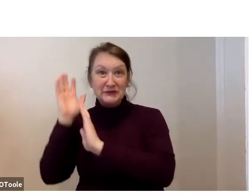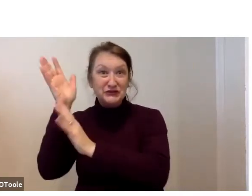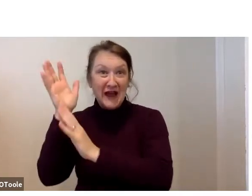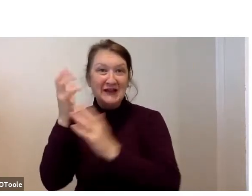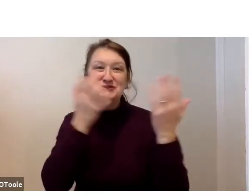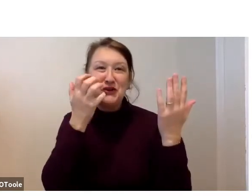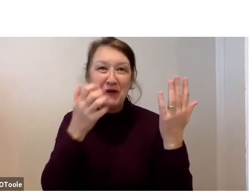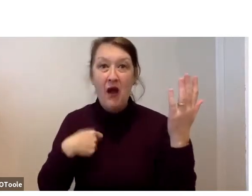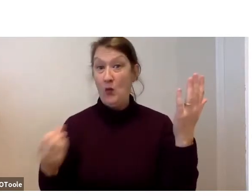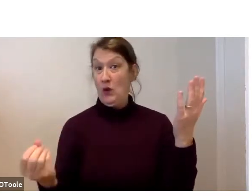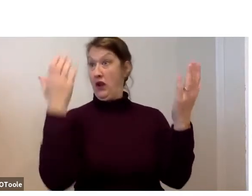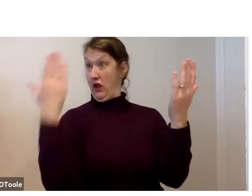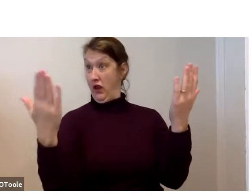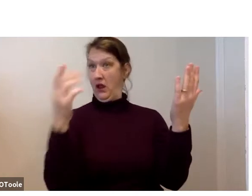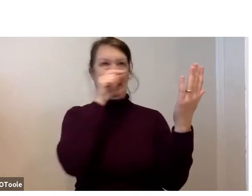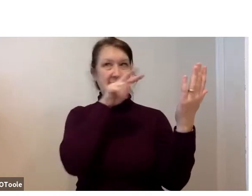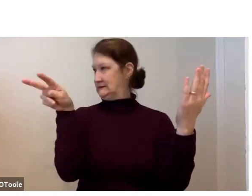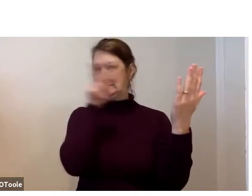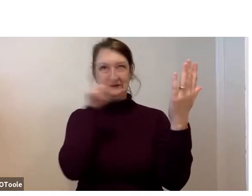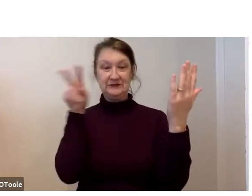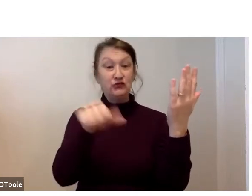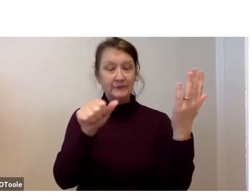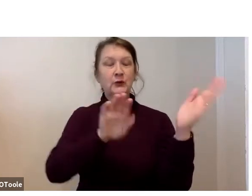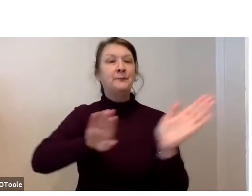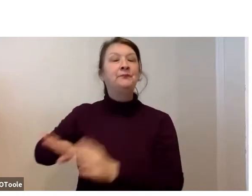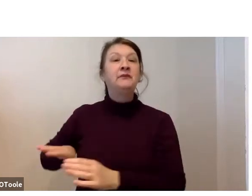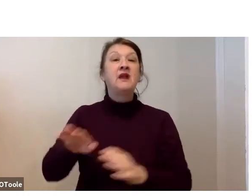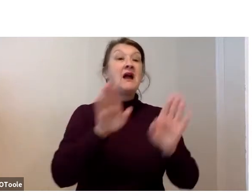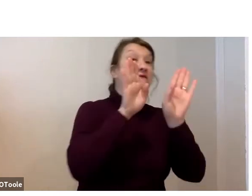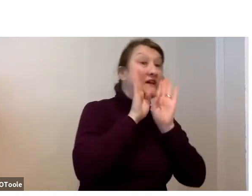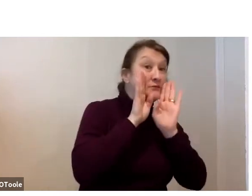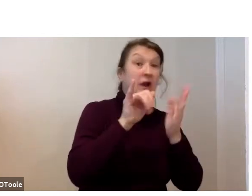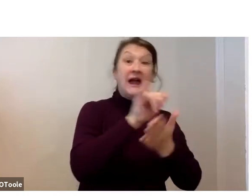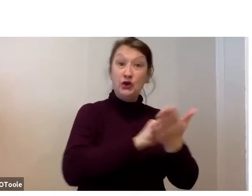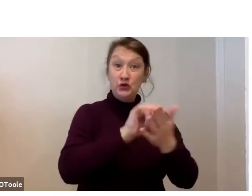So Facebook, YouTube their auto captioning services are really quite good.